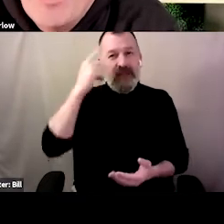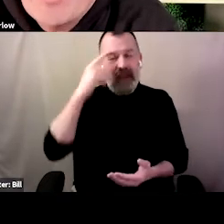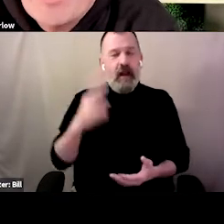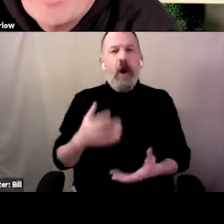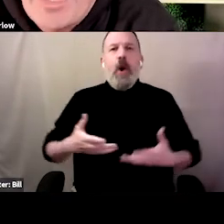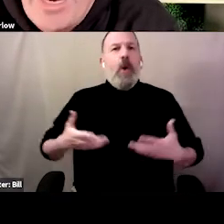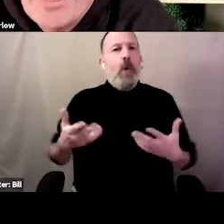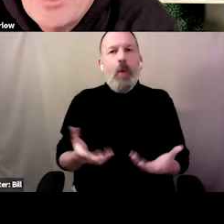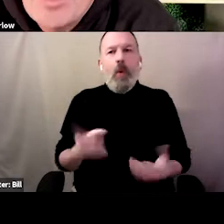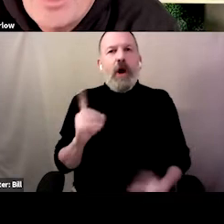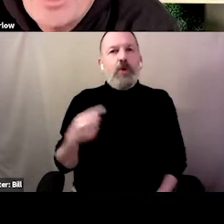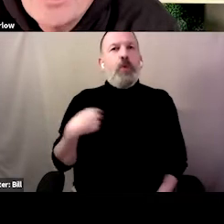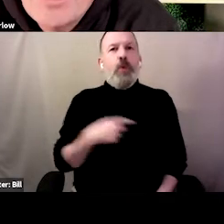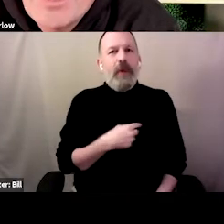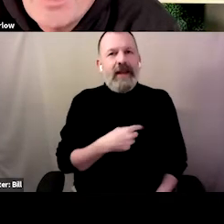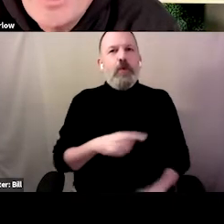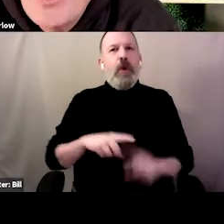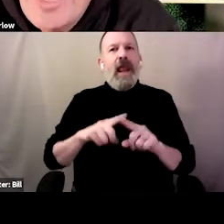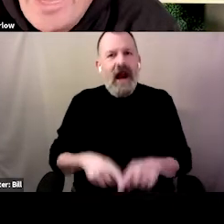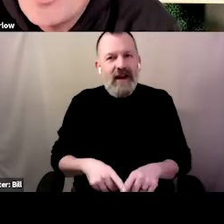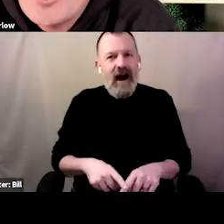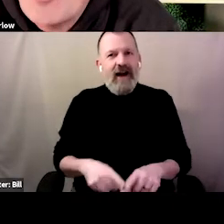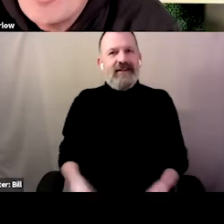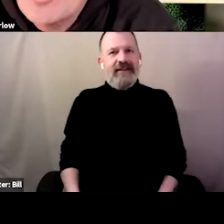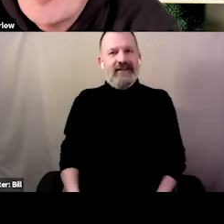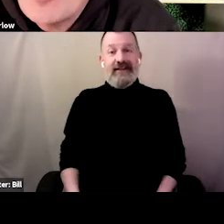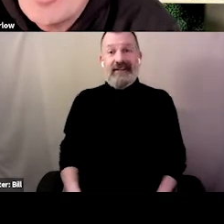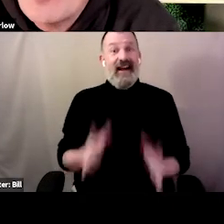as a society because the internet is the critical infrastructure of